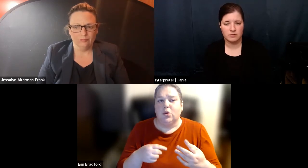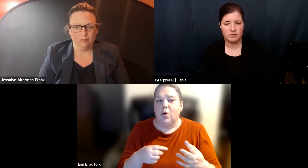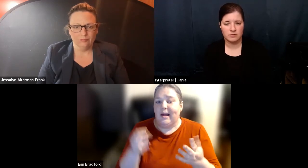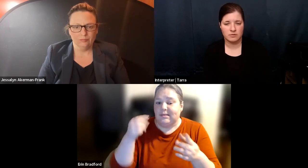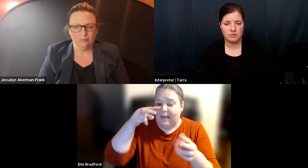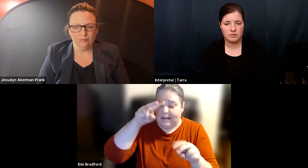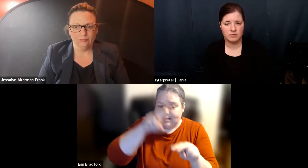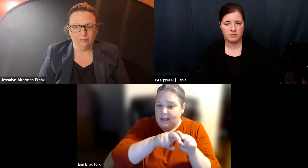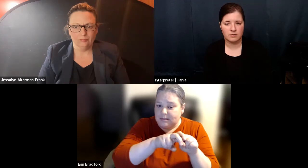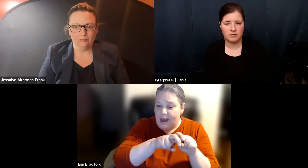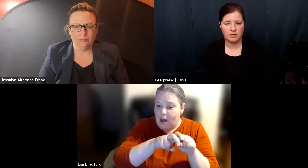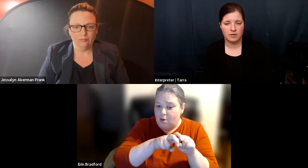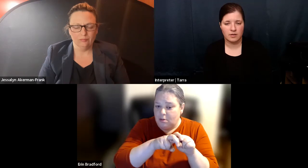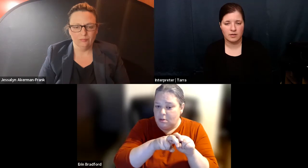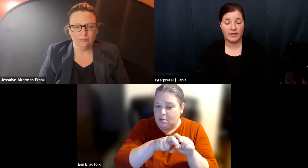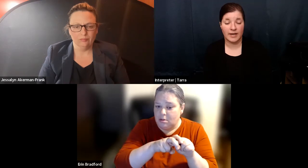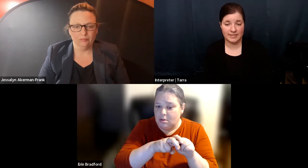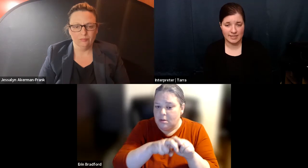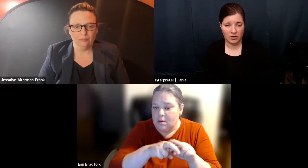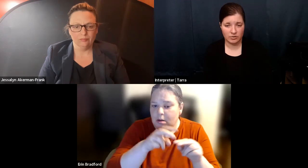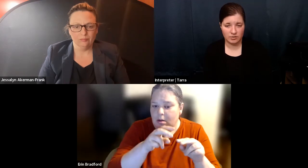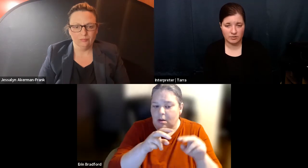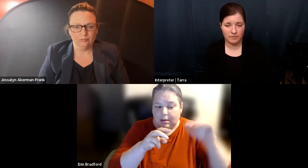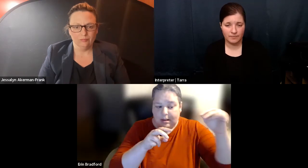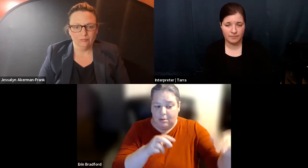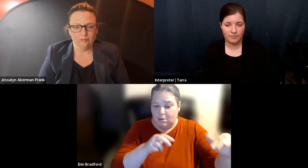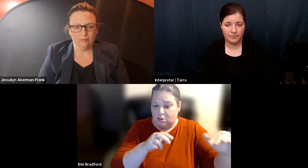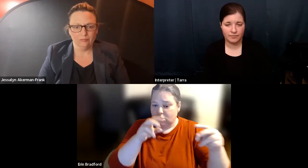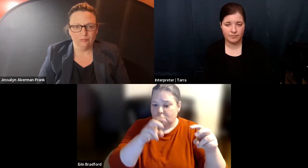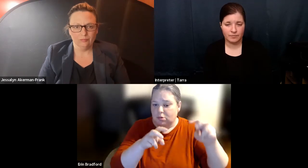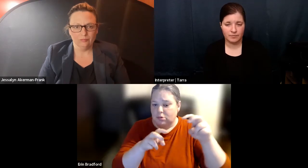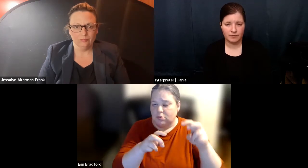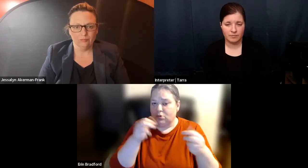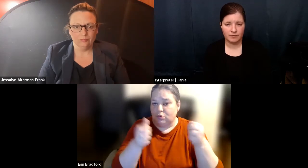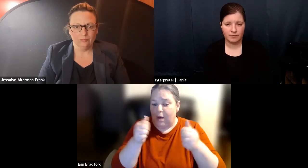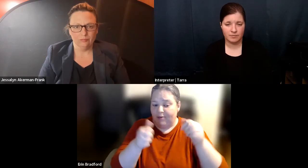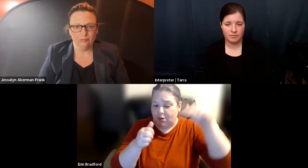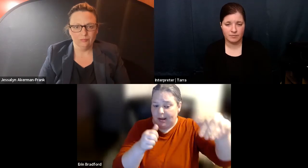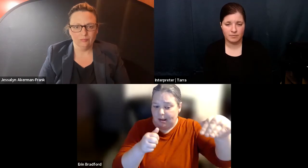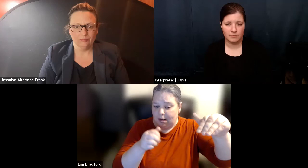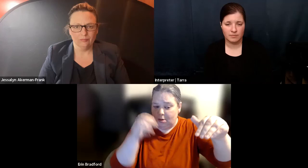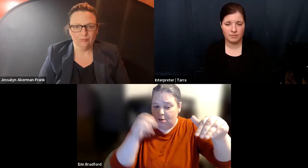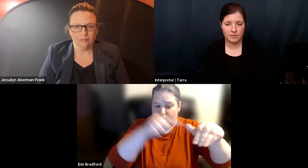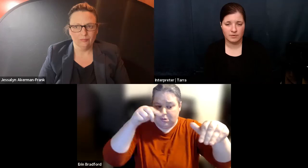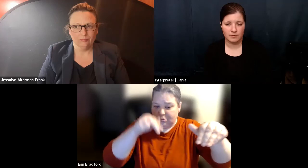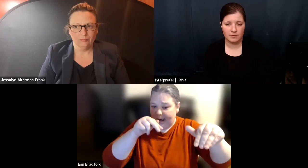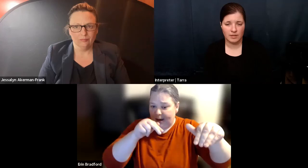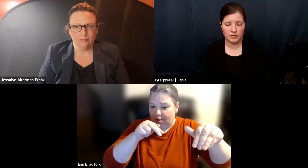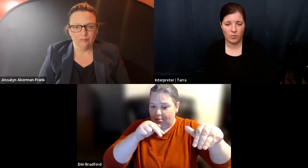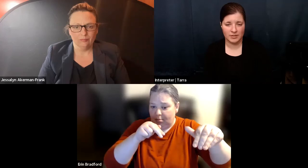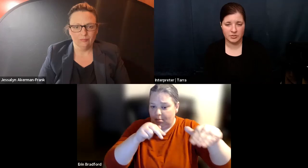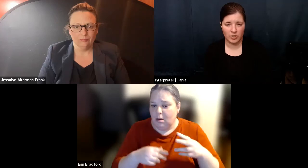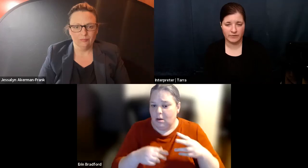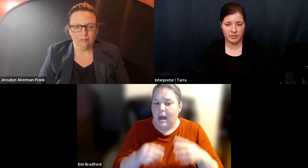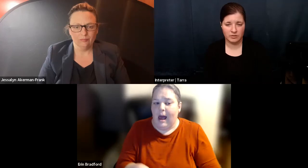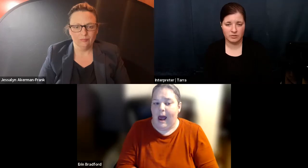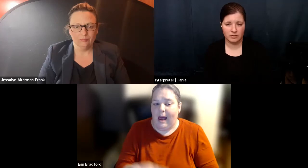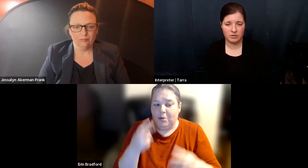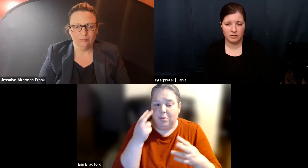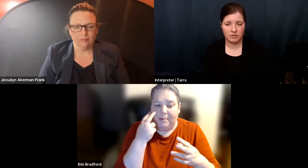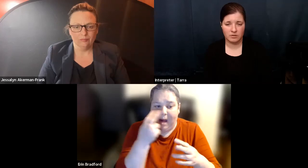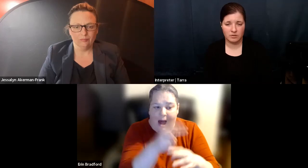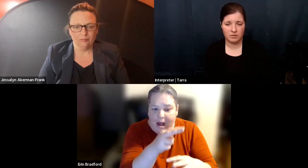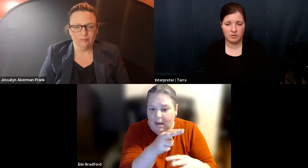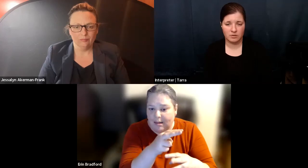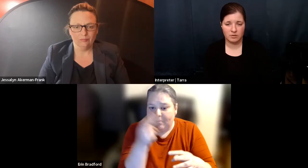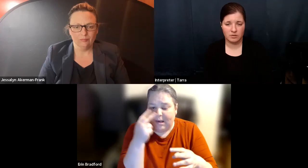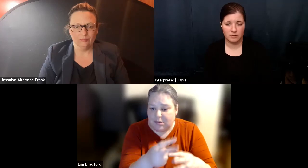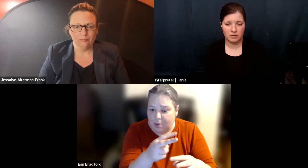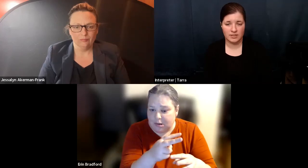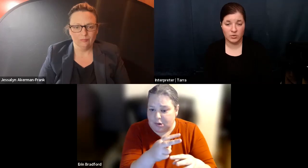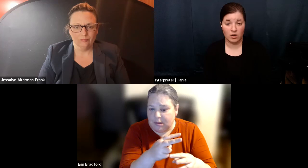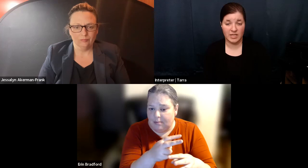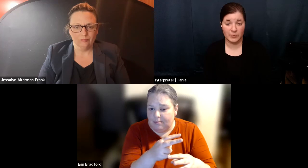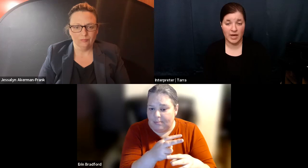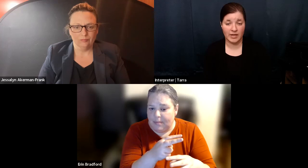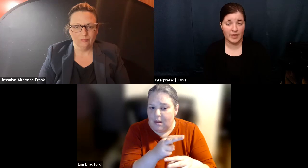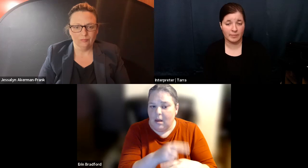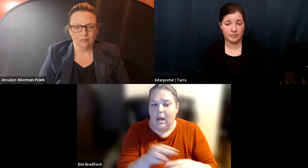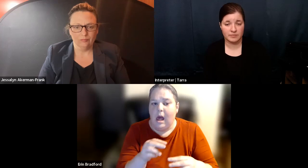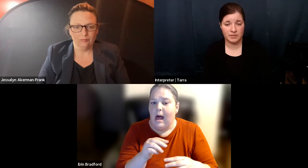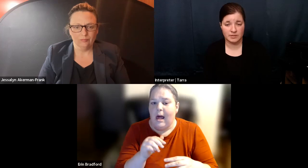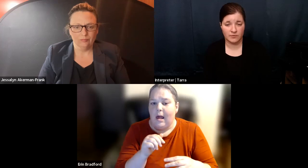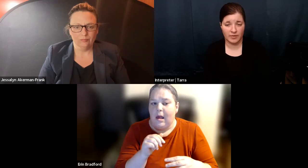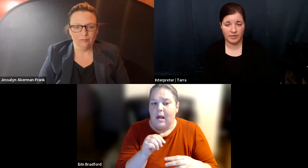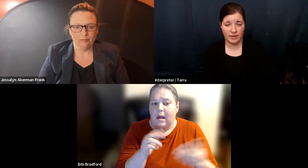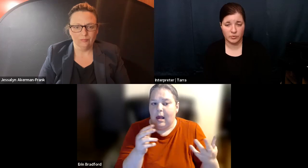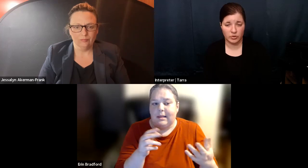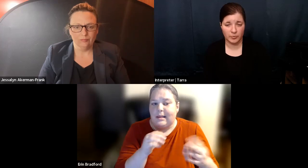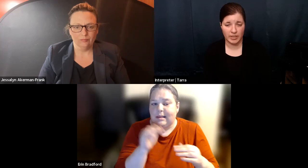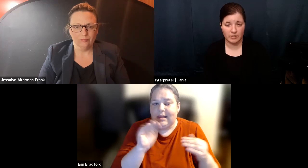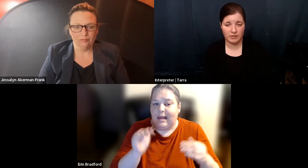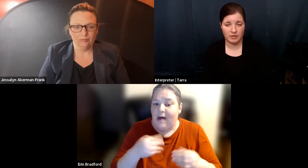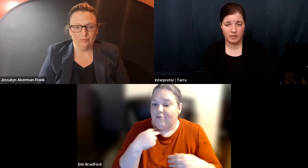So I will look and I will say, please let me know when you're stopping at this specific location and they say, okay.